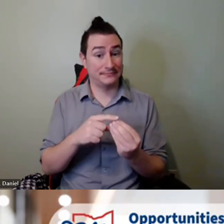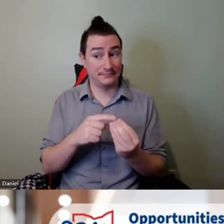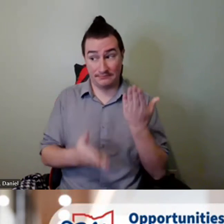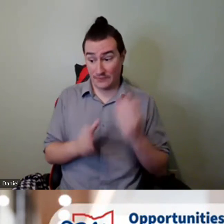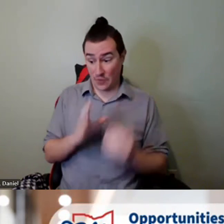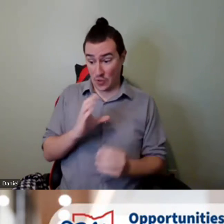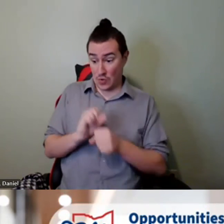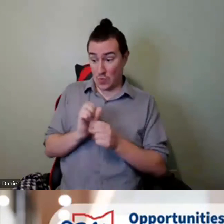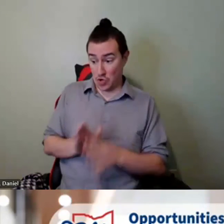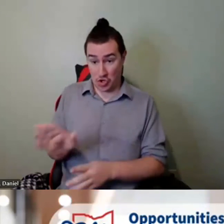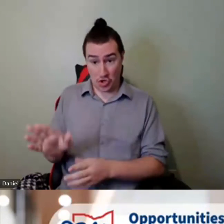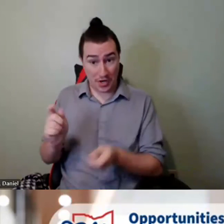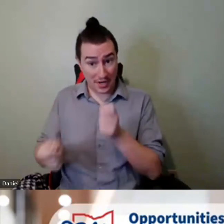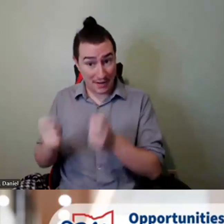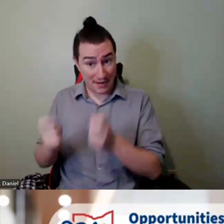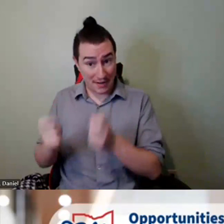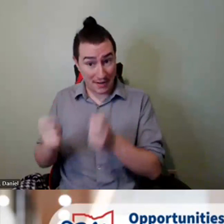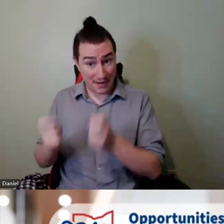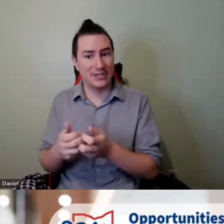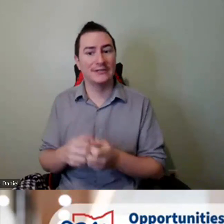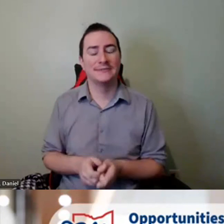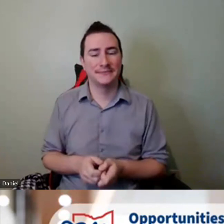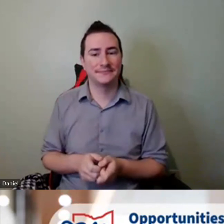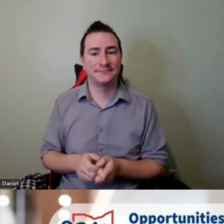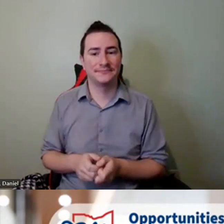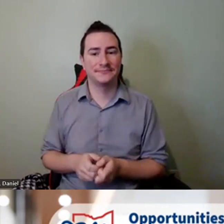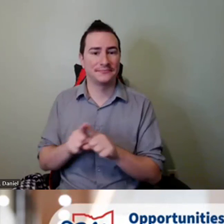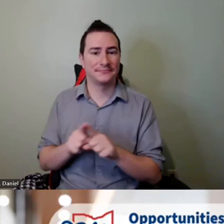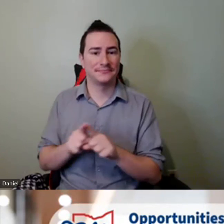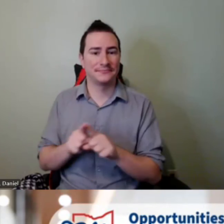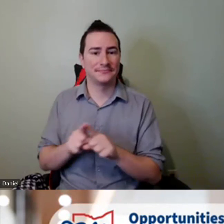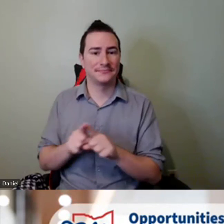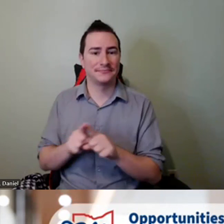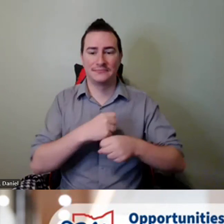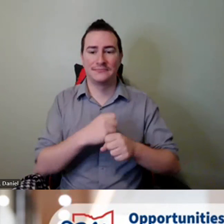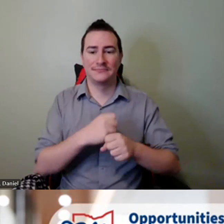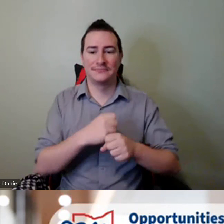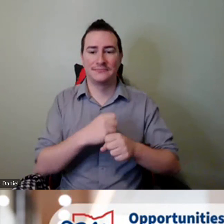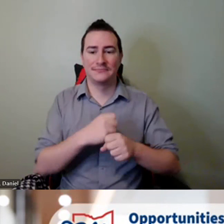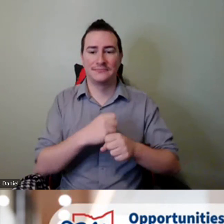Also, we've created a webinar called the Supervisors Responsibilities with Navigating Title I